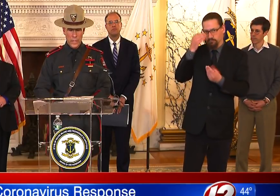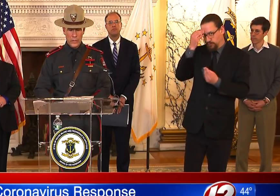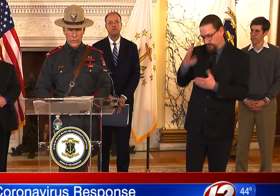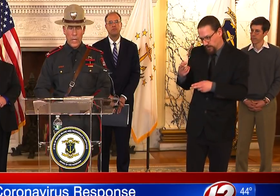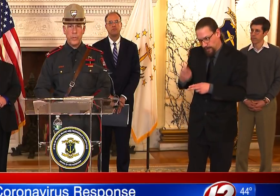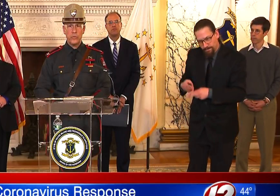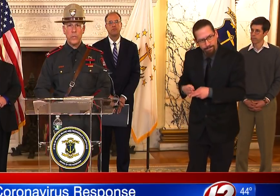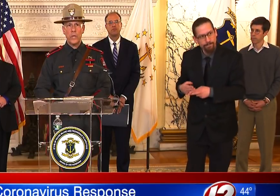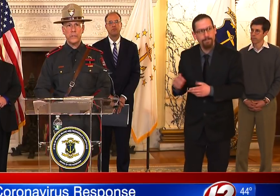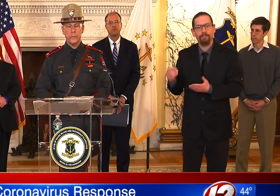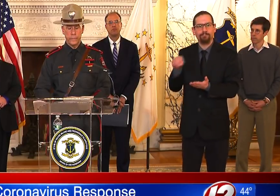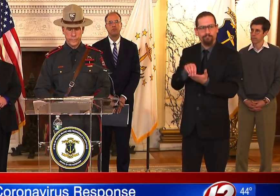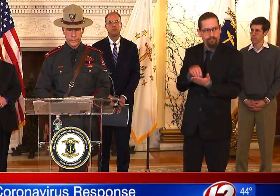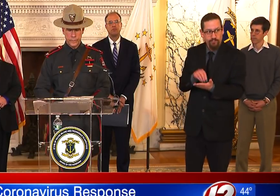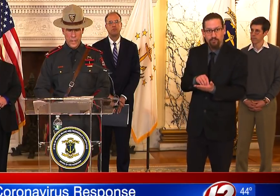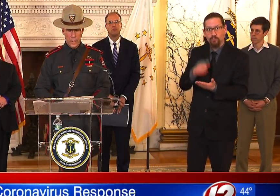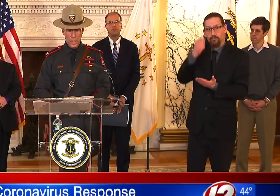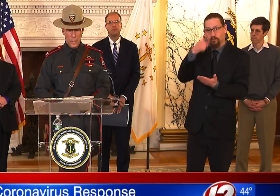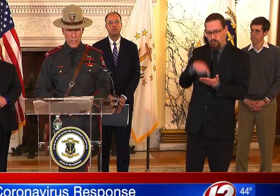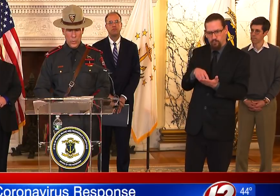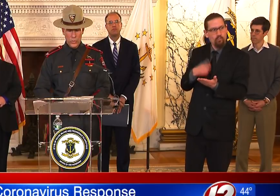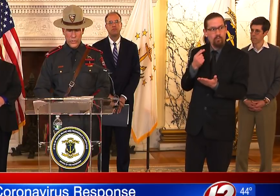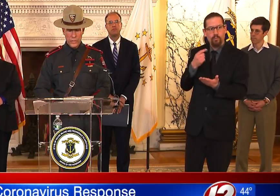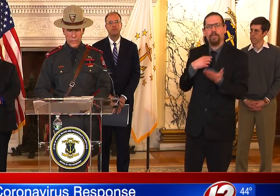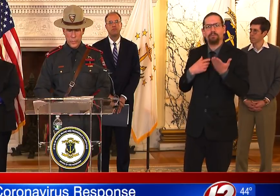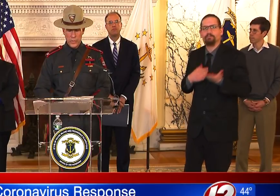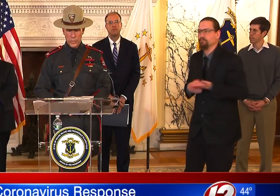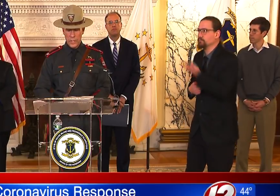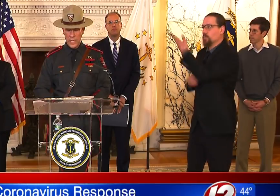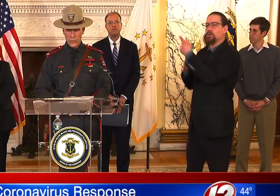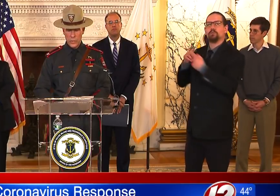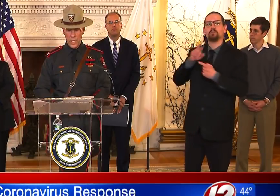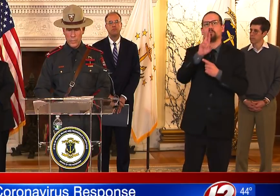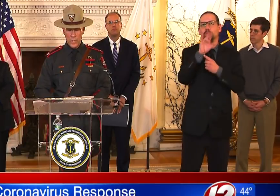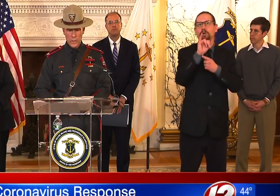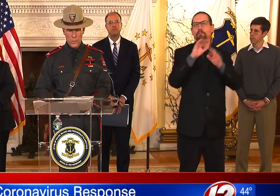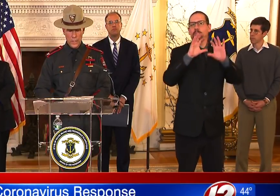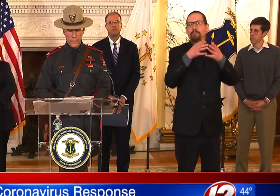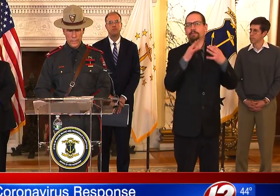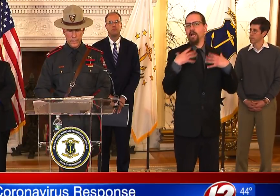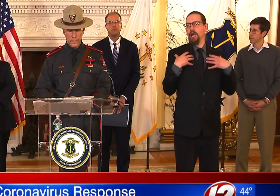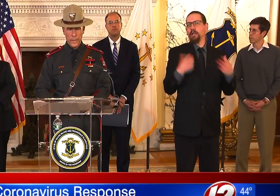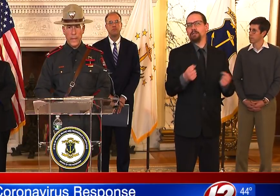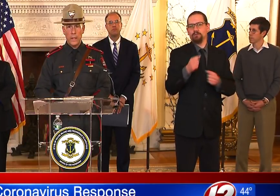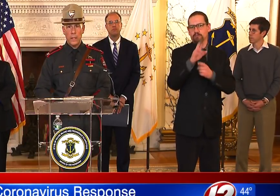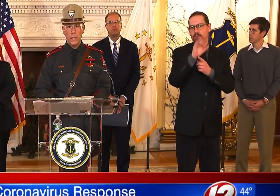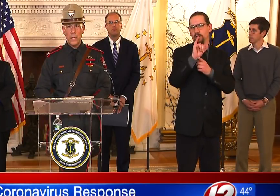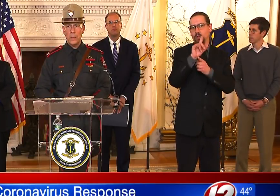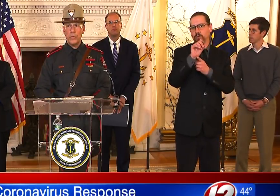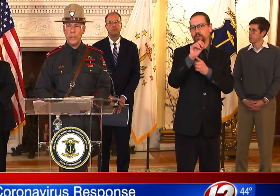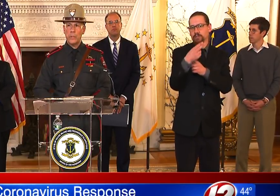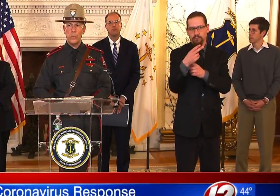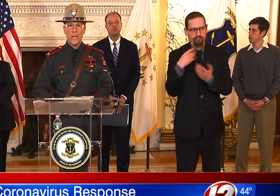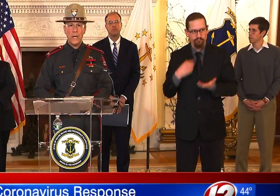THE DEPARTMENT OF HEALTH. IF DRIVERS FOLLOW THE SIGNS AND